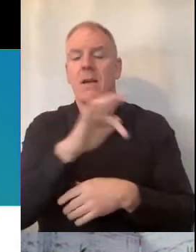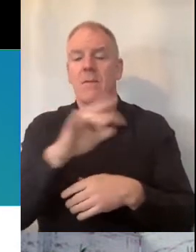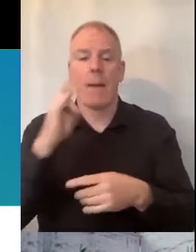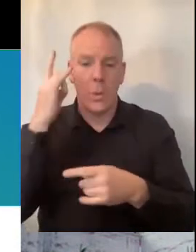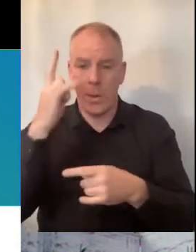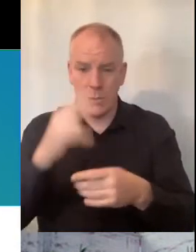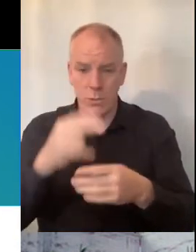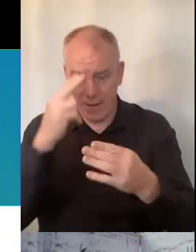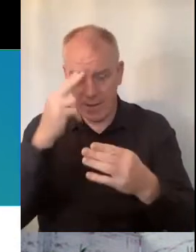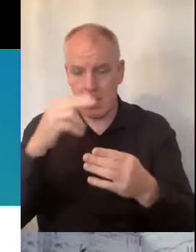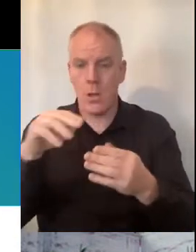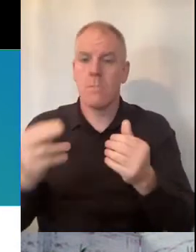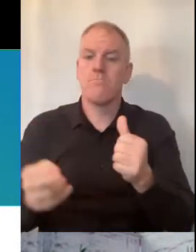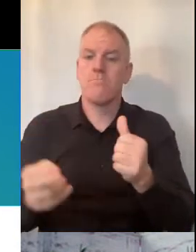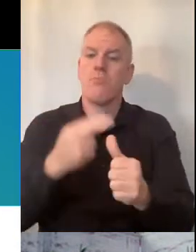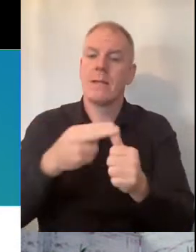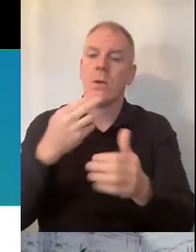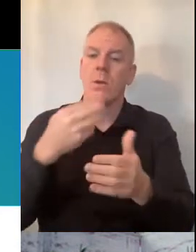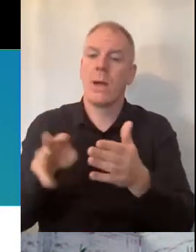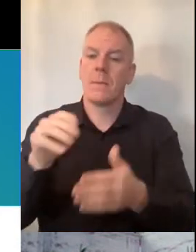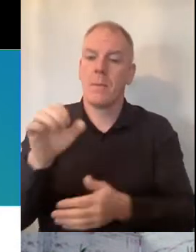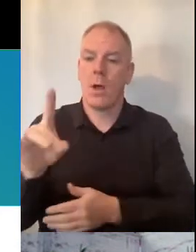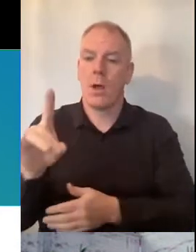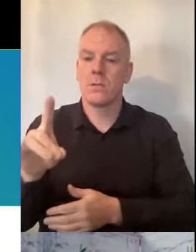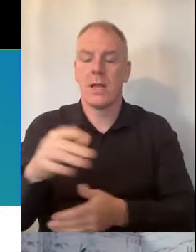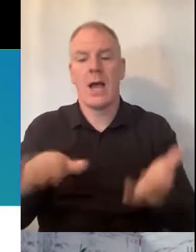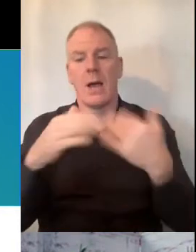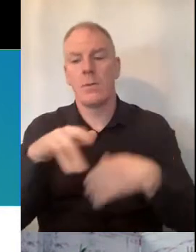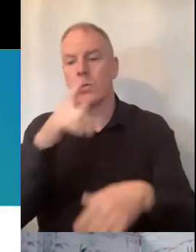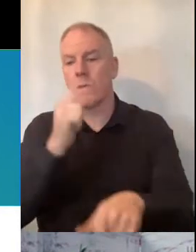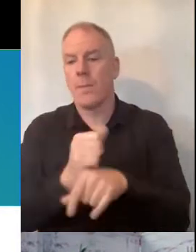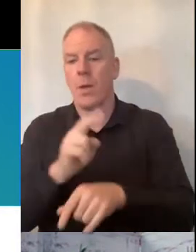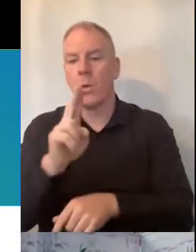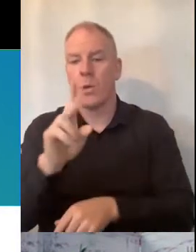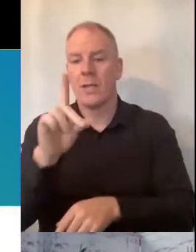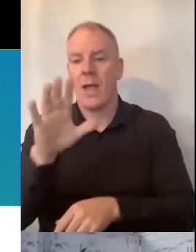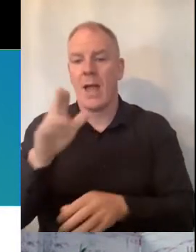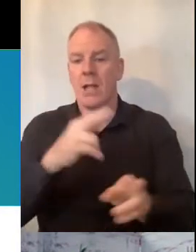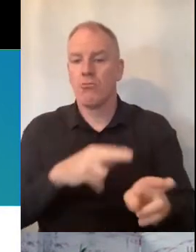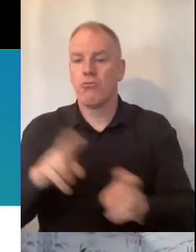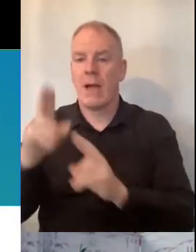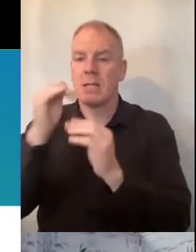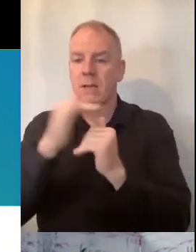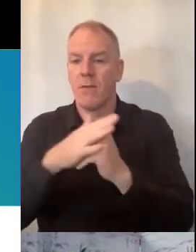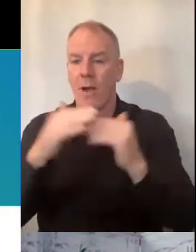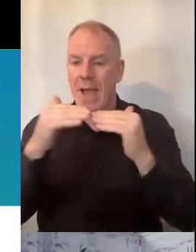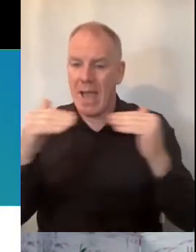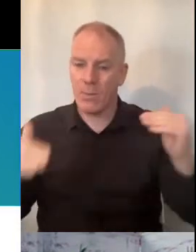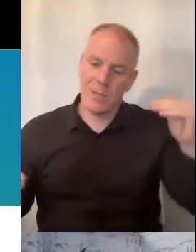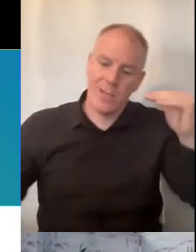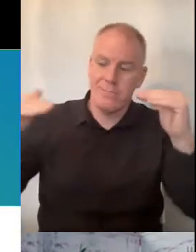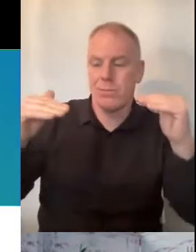for March and then. And of course I talked about the JDL rising for equity. Please do keep an eye out for